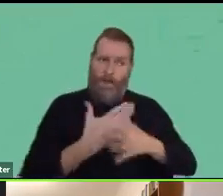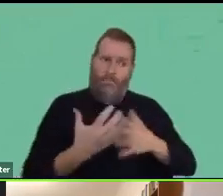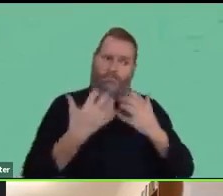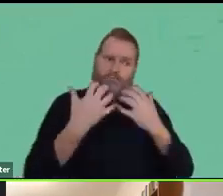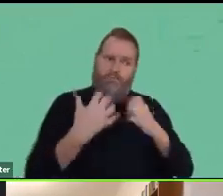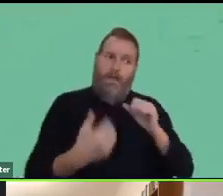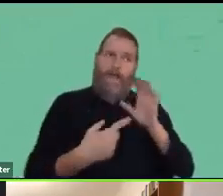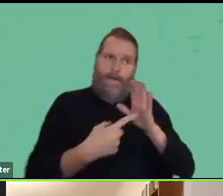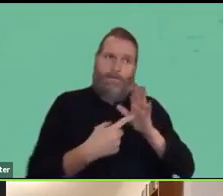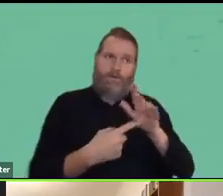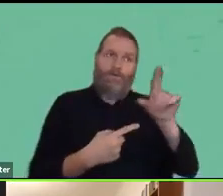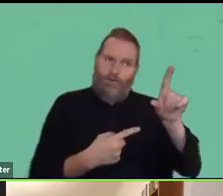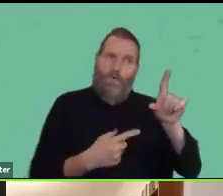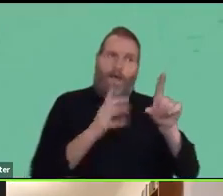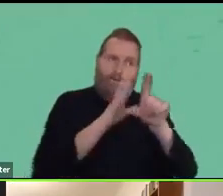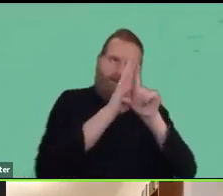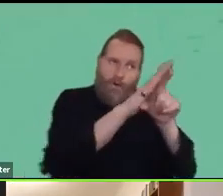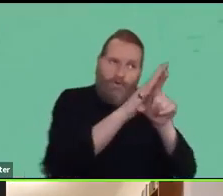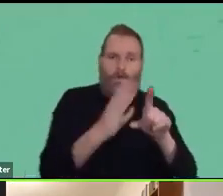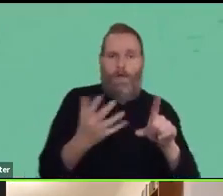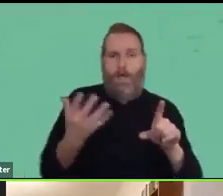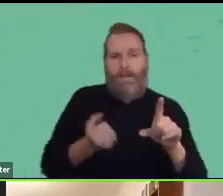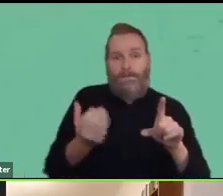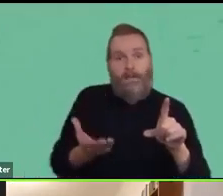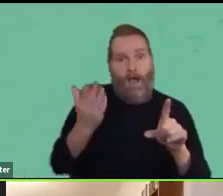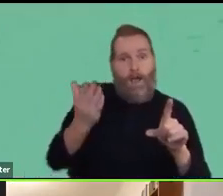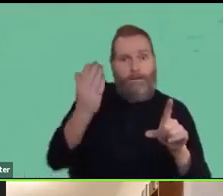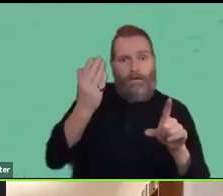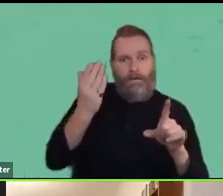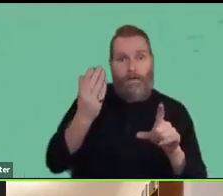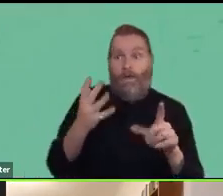something different and if we're doing that with council workers and teachers and everybody else